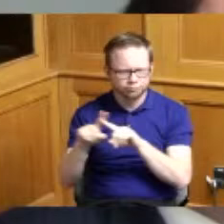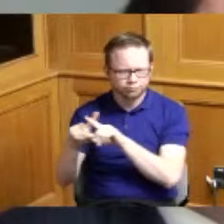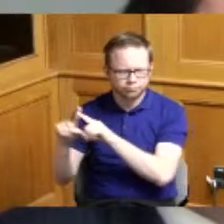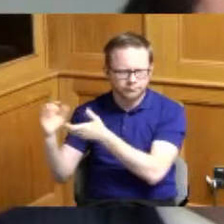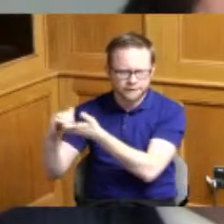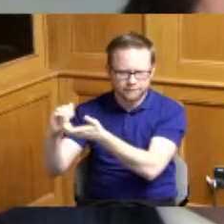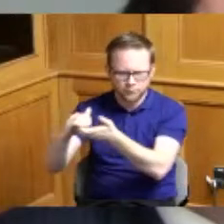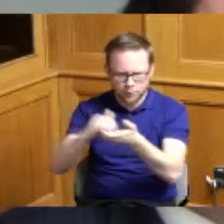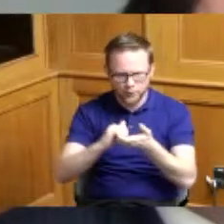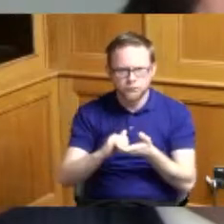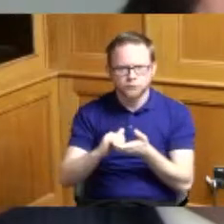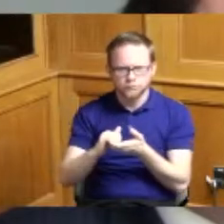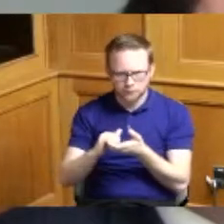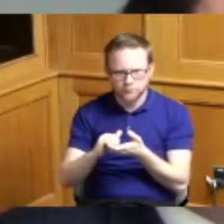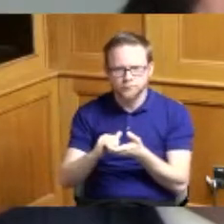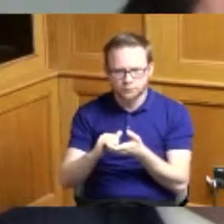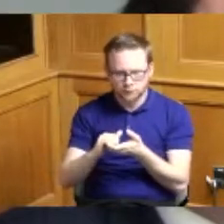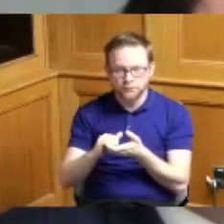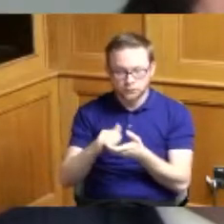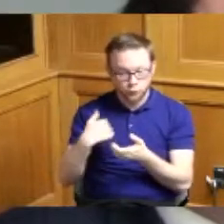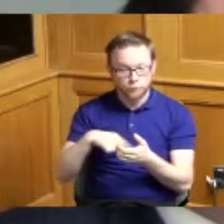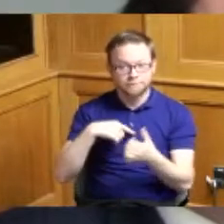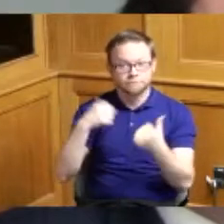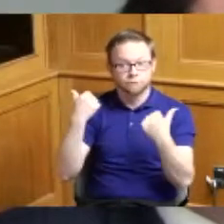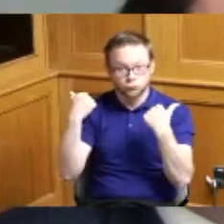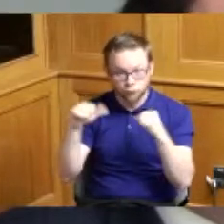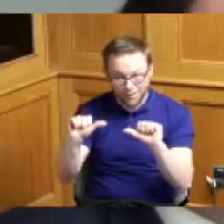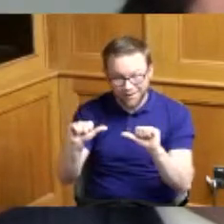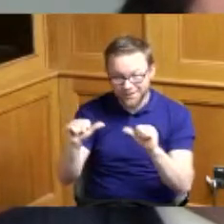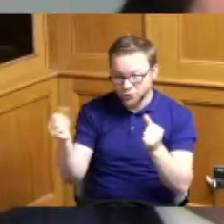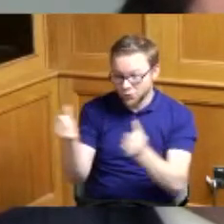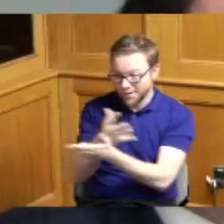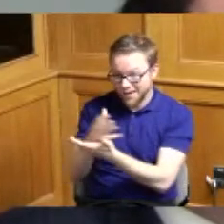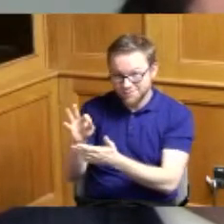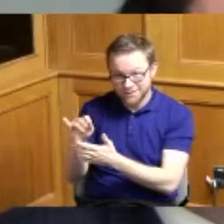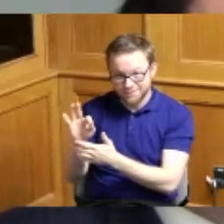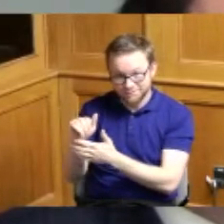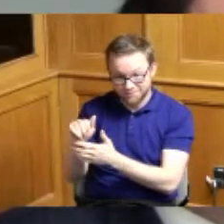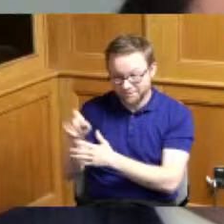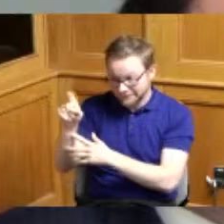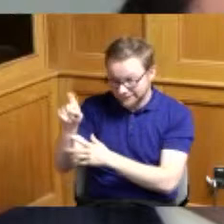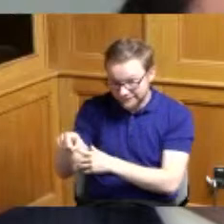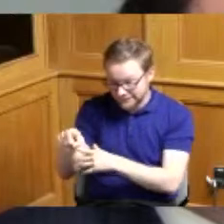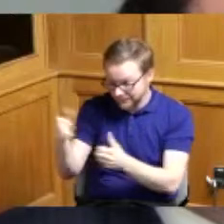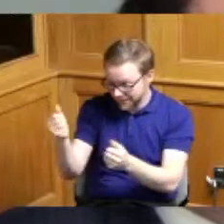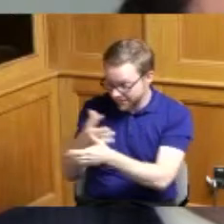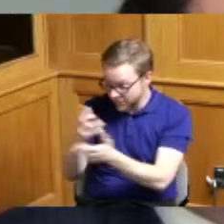have incorporated it to the best we can into the agreement with FIFA so much so now that the